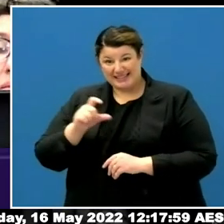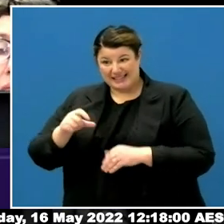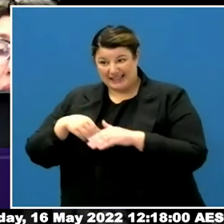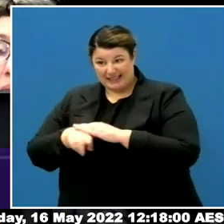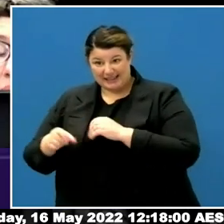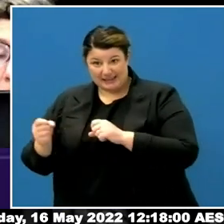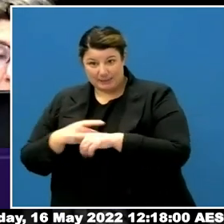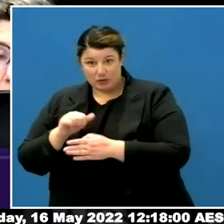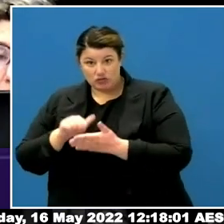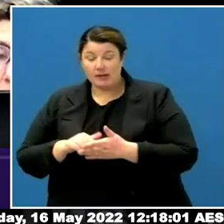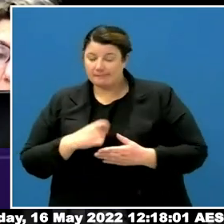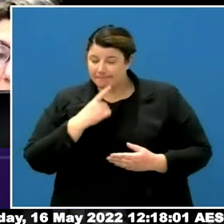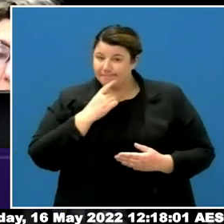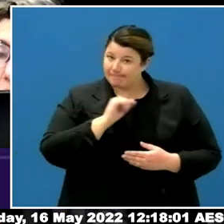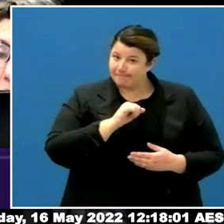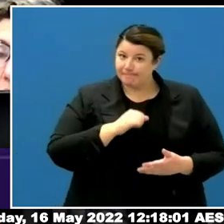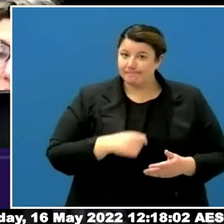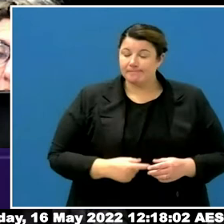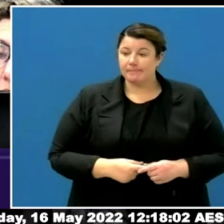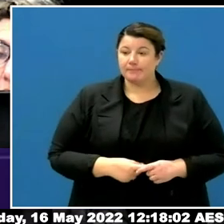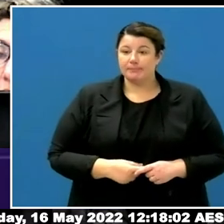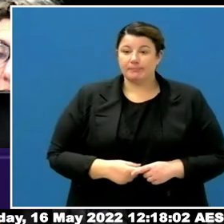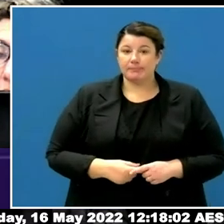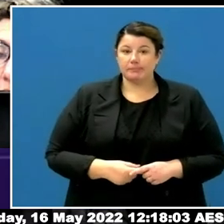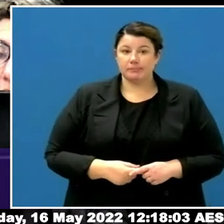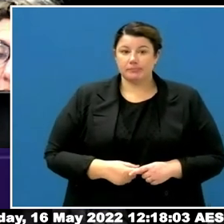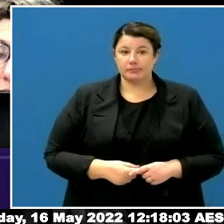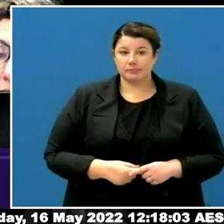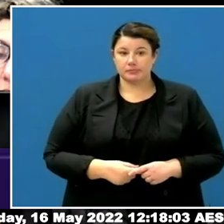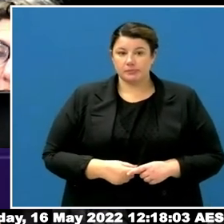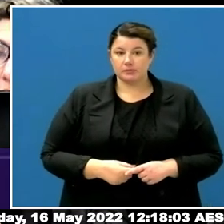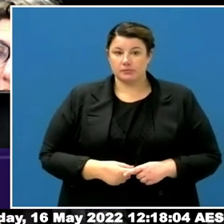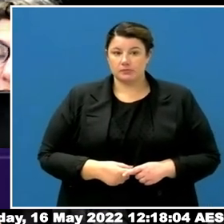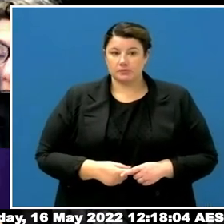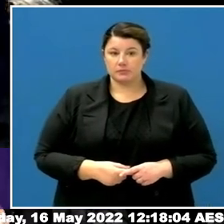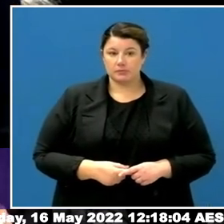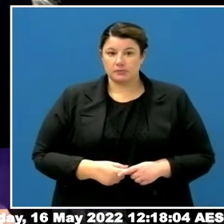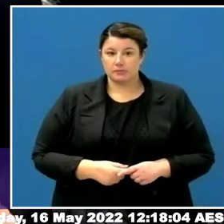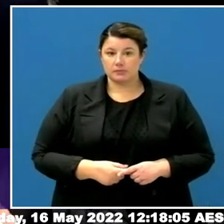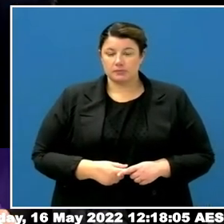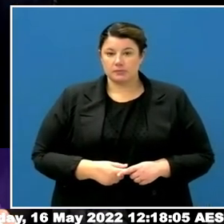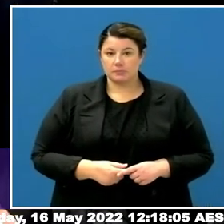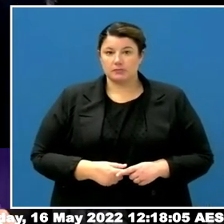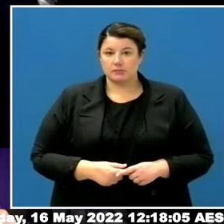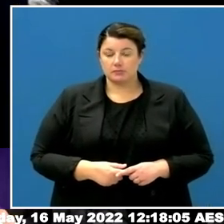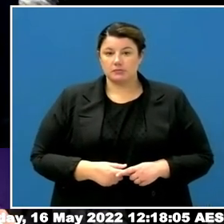Yes. MR FOGARTY: Do you - in it, and I'll just summarise because I think you've